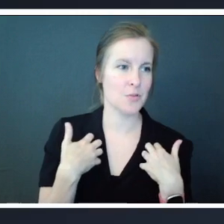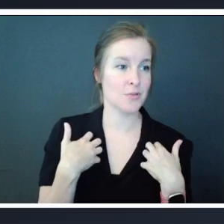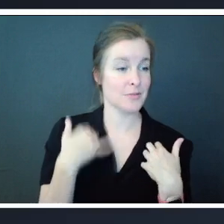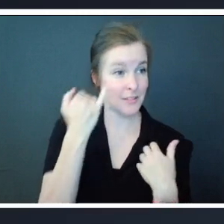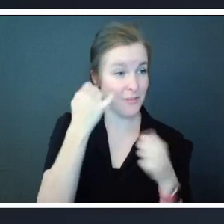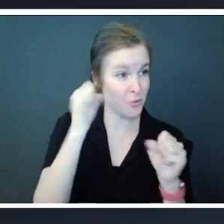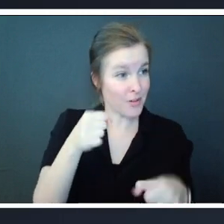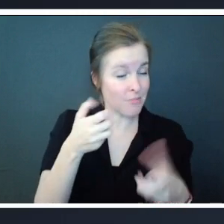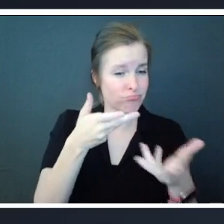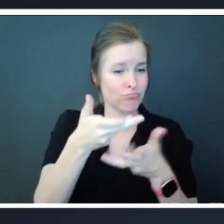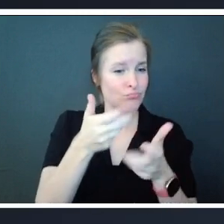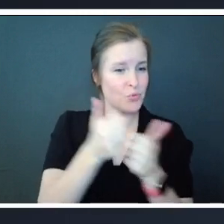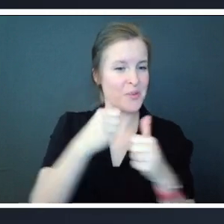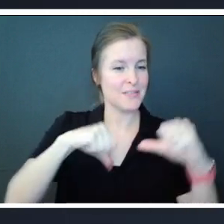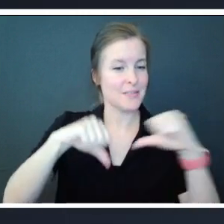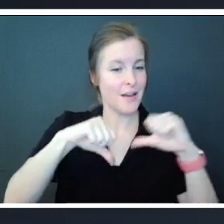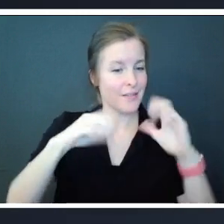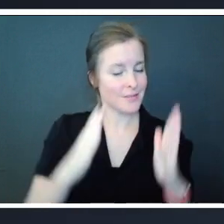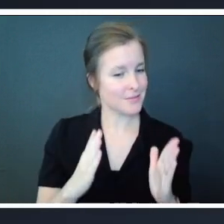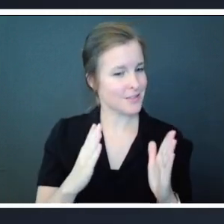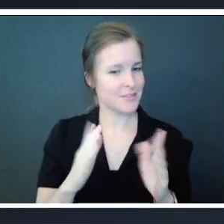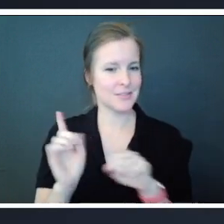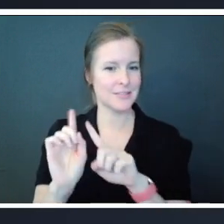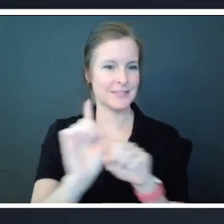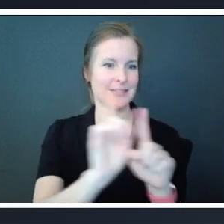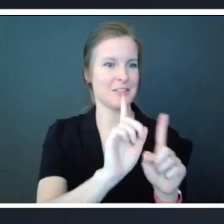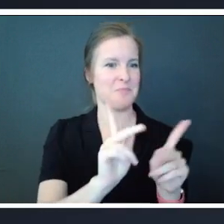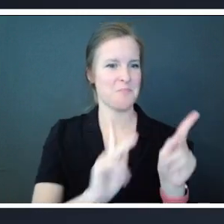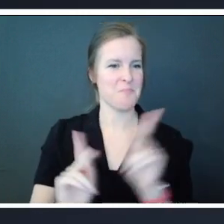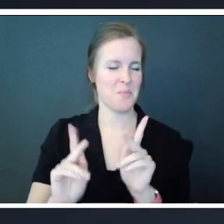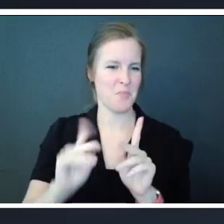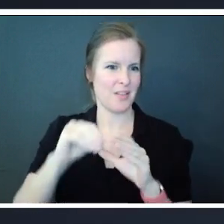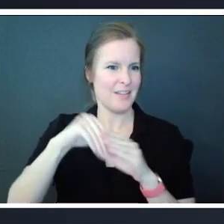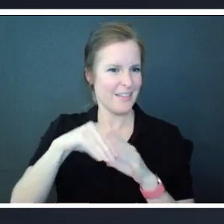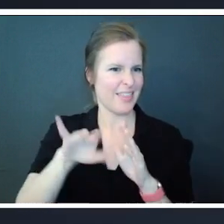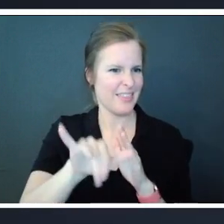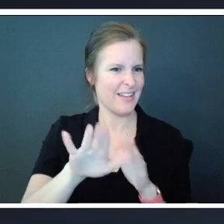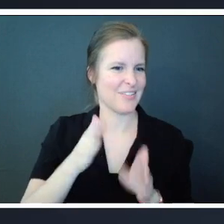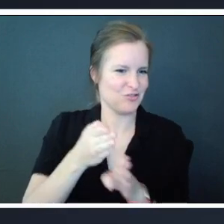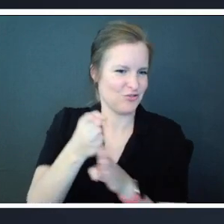who are working in the field, learn about what they do and that can help you figure out what you would be interested in doing. Erica: